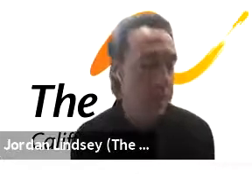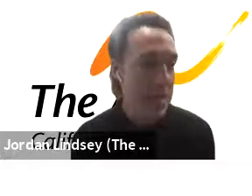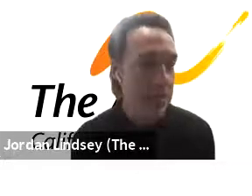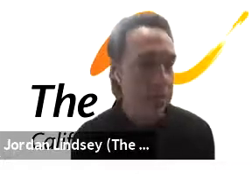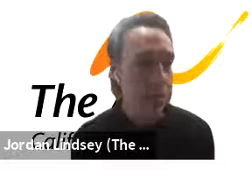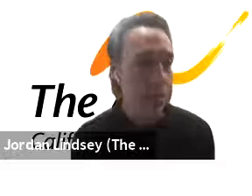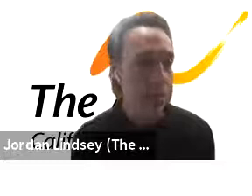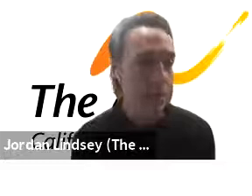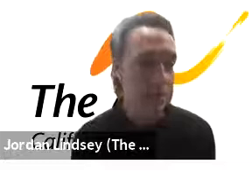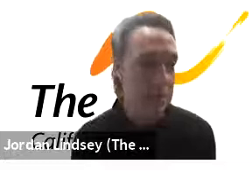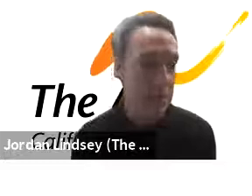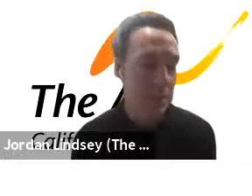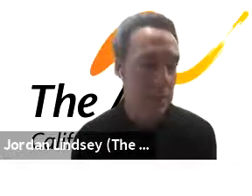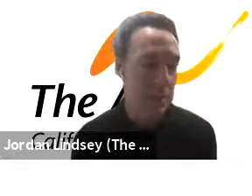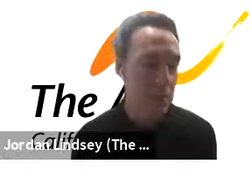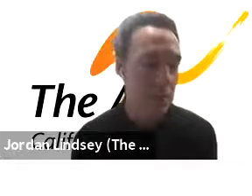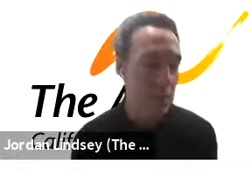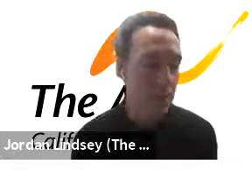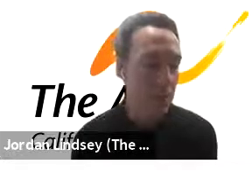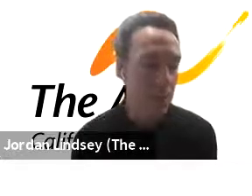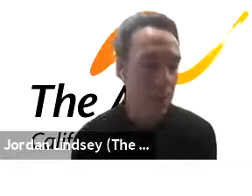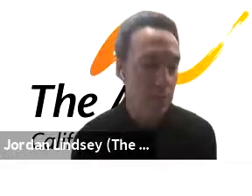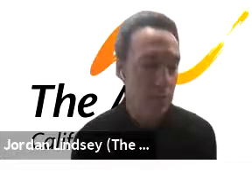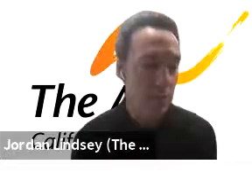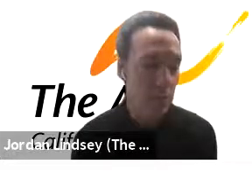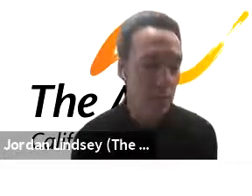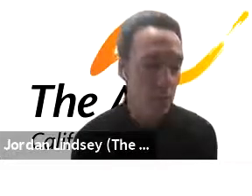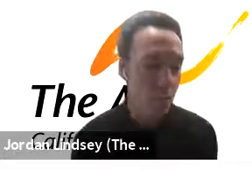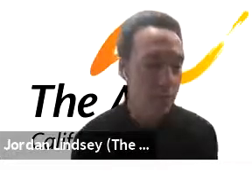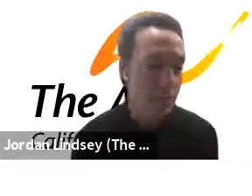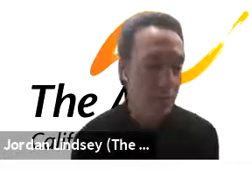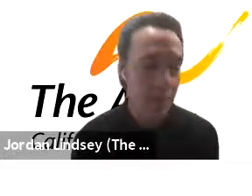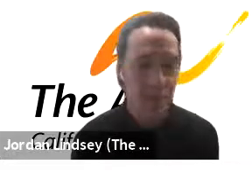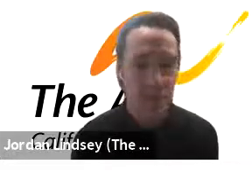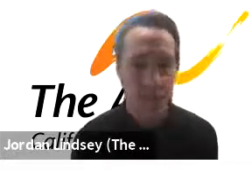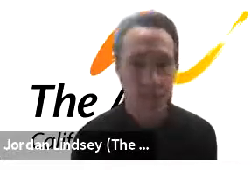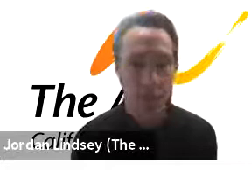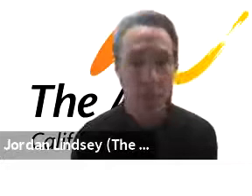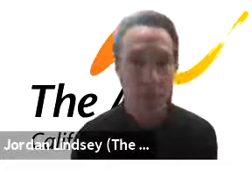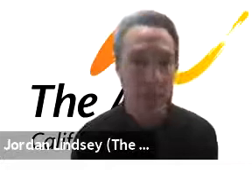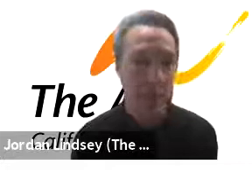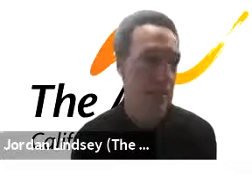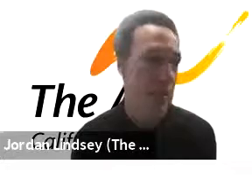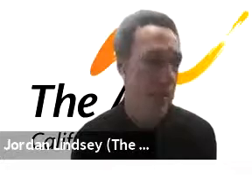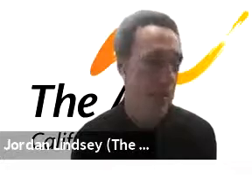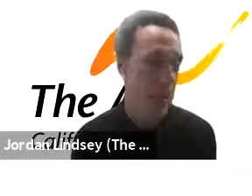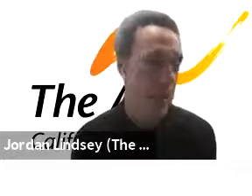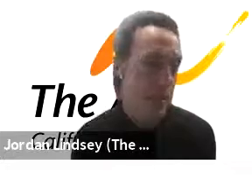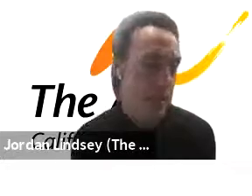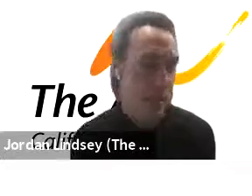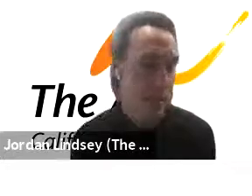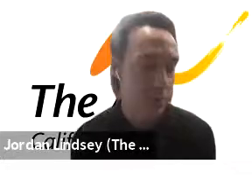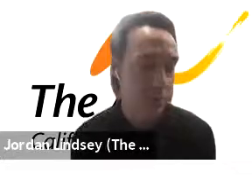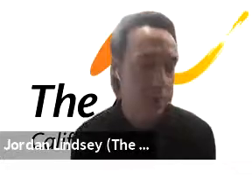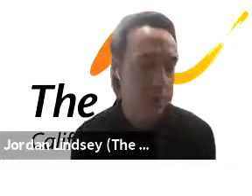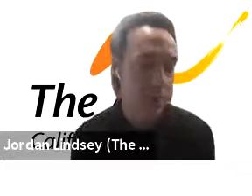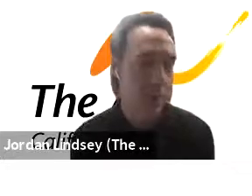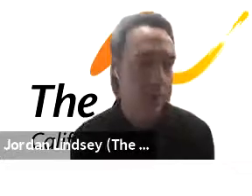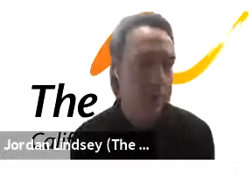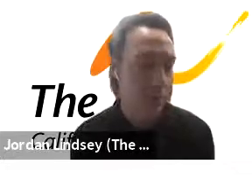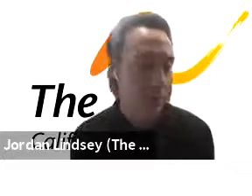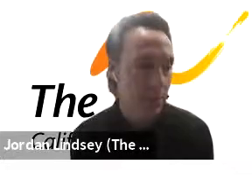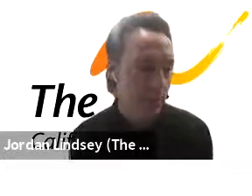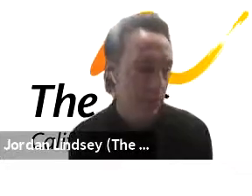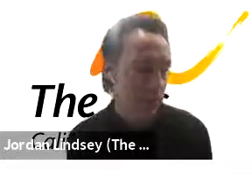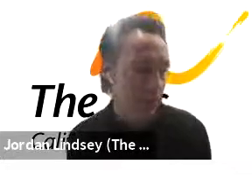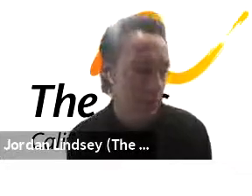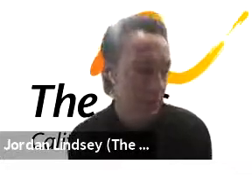Jordan Lindsey (The Arc CA): And that we are ensuring that as many people as possible in our Community, who want to get the vaccine are getting that vaccine right now, especially during this time of eligibility and prioritization.